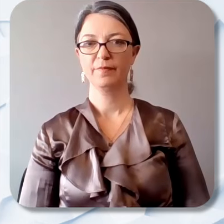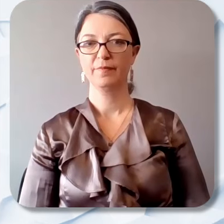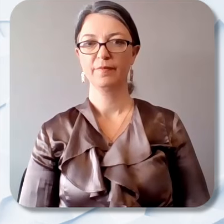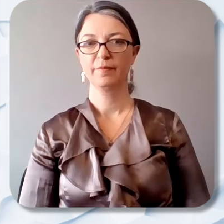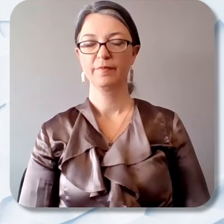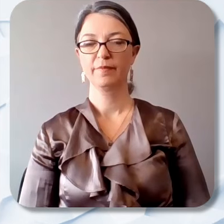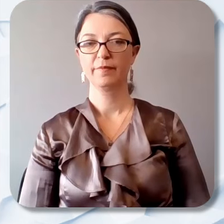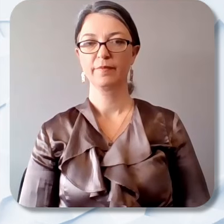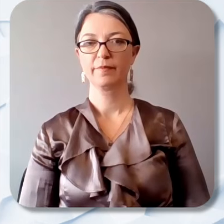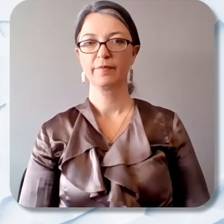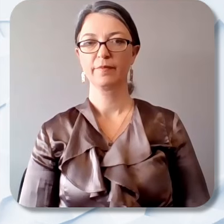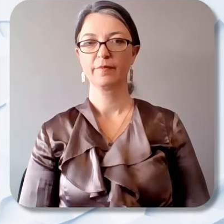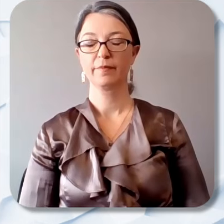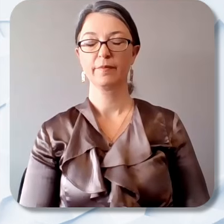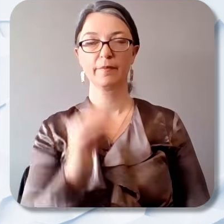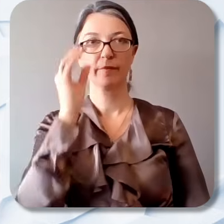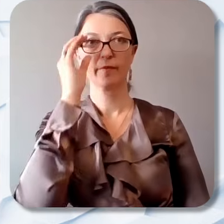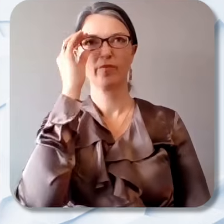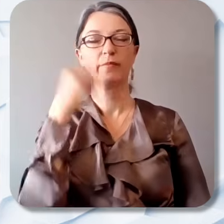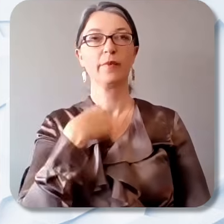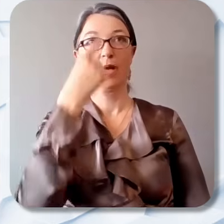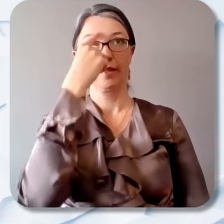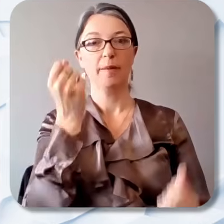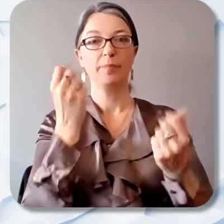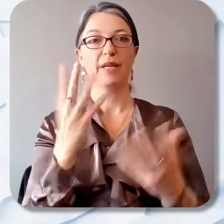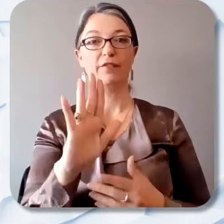and I think a lot of the questions that you're asking specifically are going to be answered